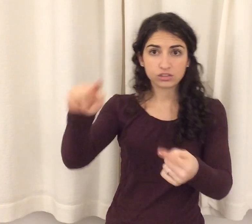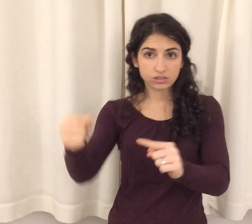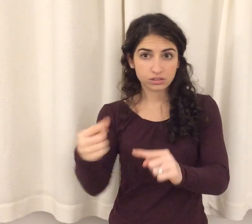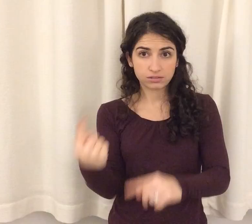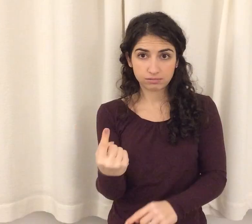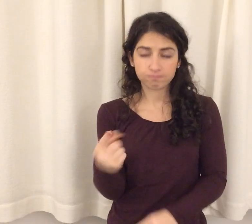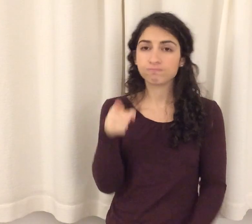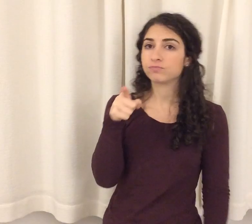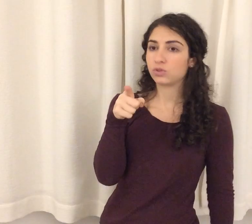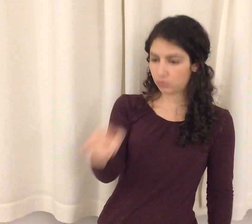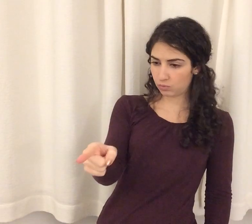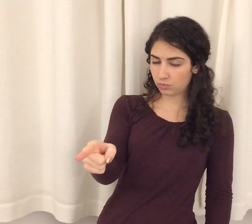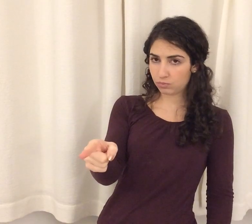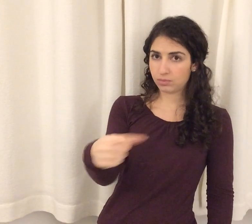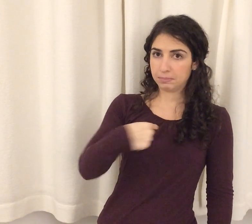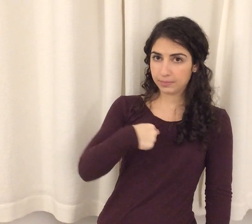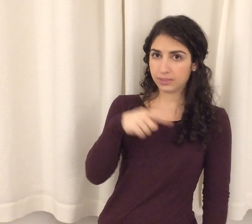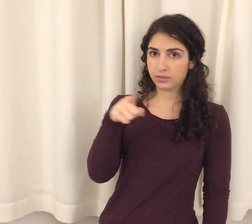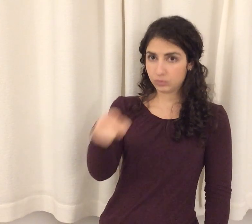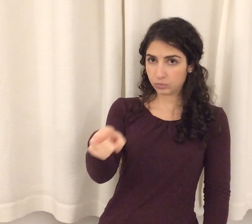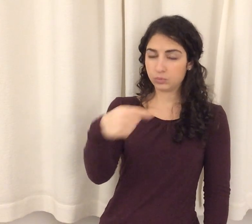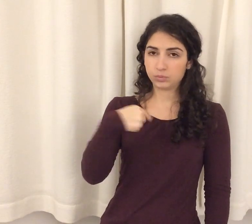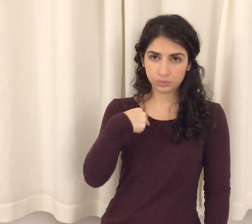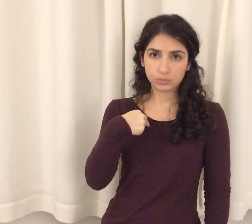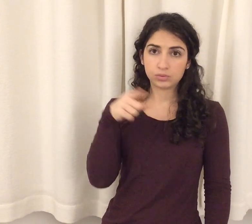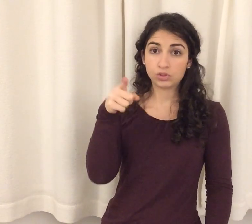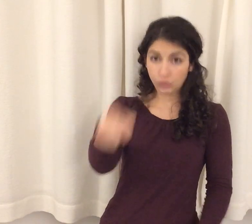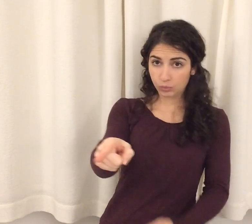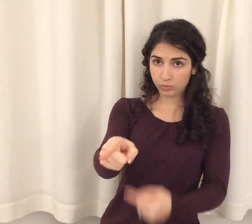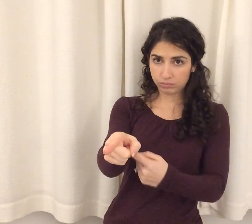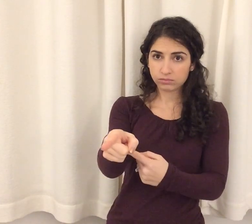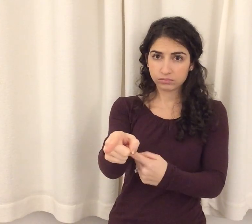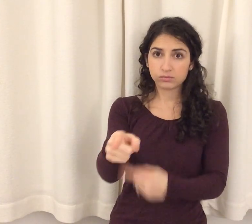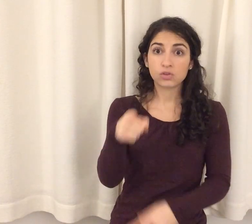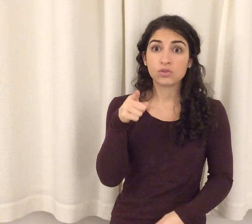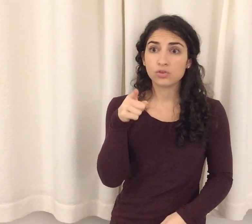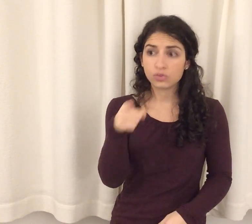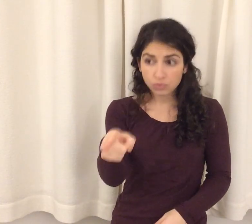person who is sick, you would point toward them as you're speaking to them: "YOU".